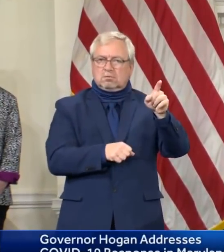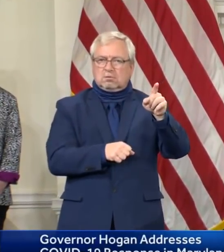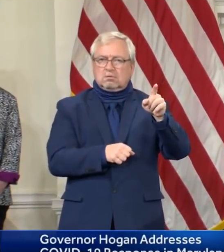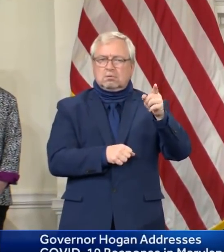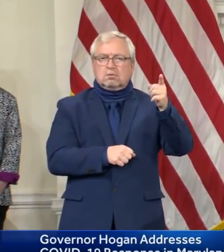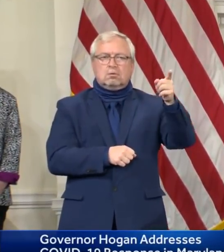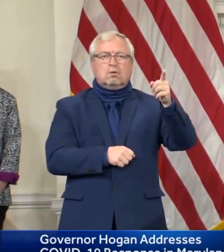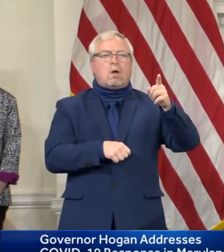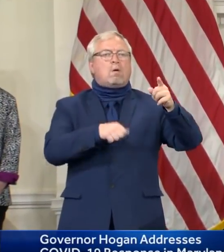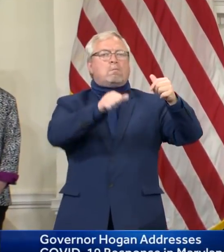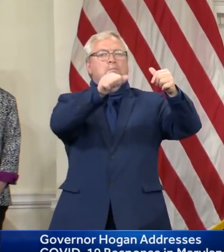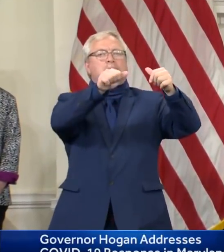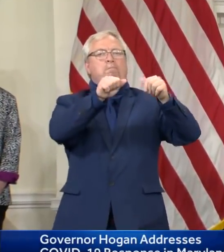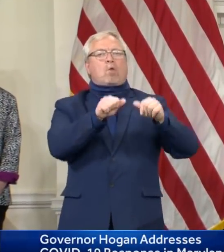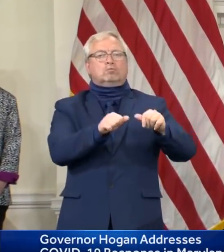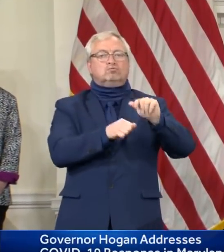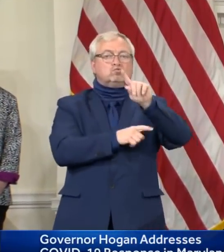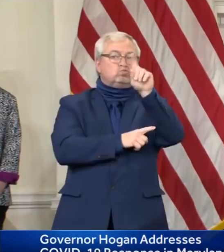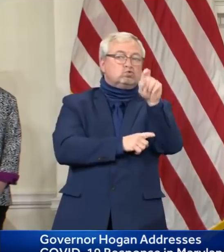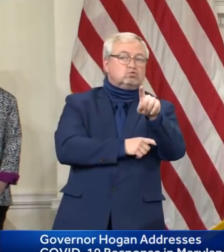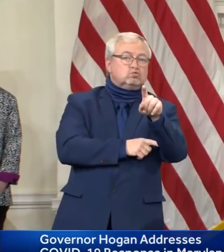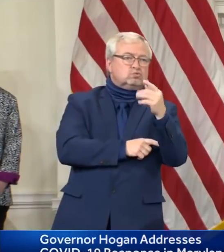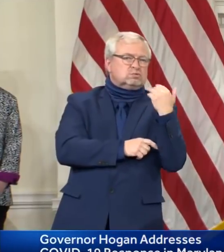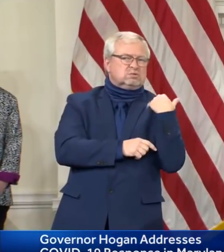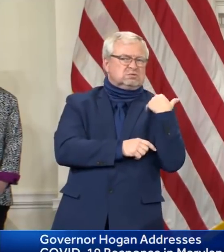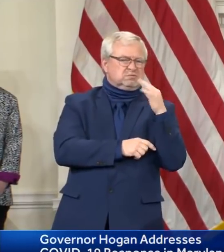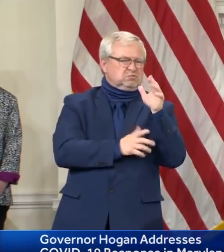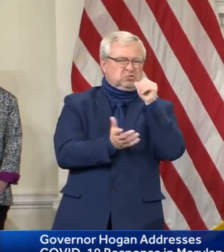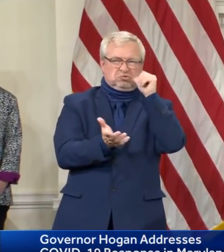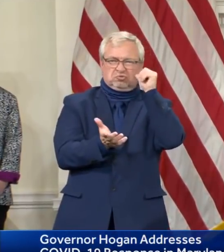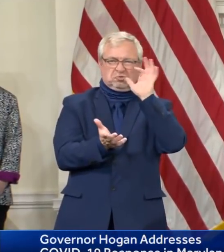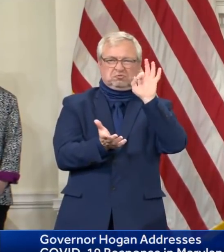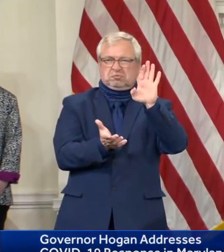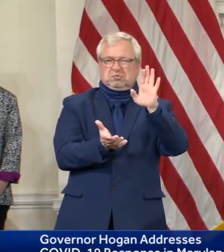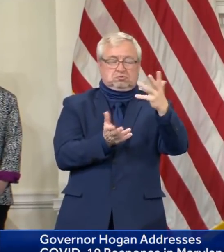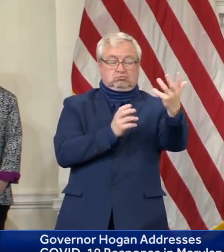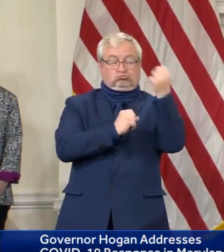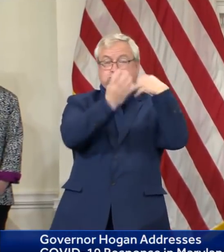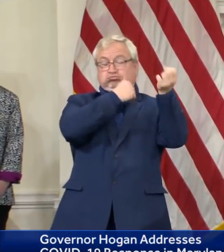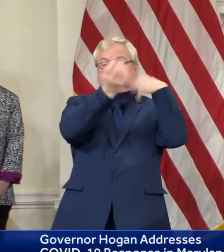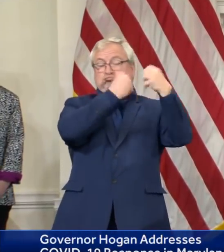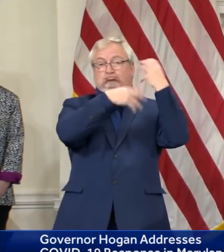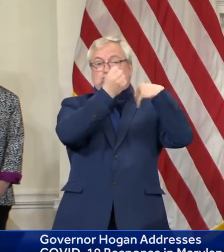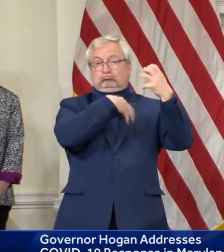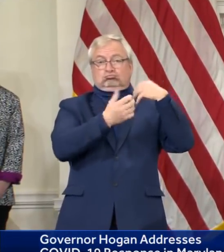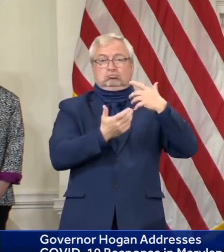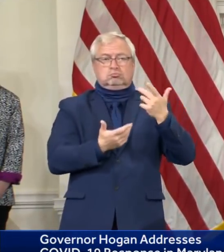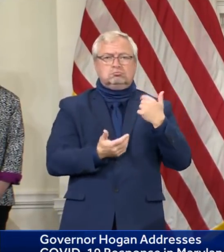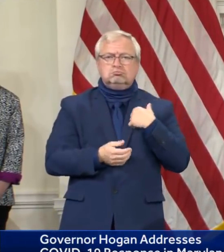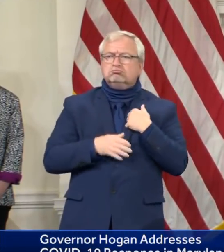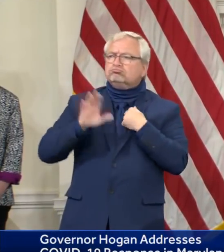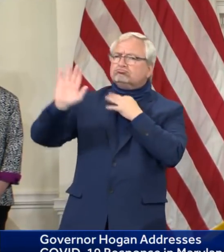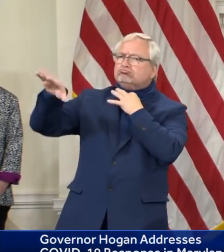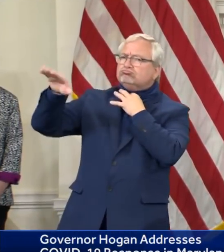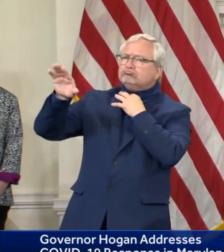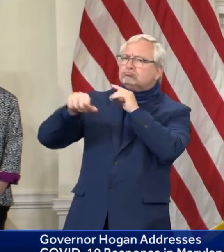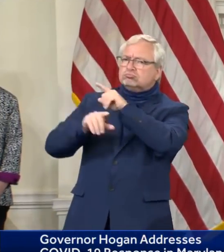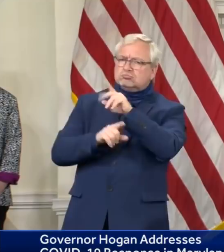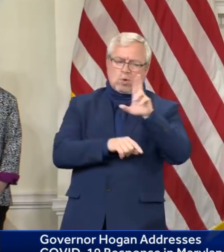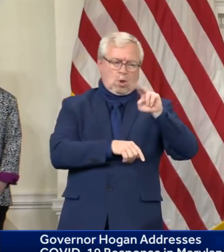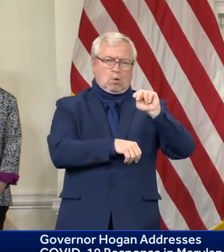WHAT ARE YOU SPECIFICALLY WORKING ON WITH THE UNEMPLOYMENT ISSUE, FACEBOOK POSTS TODAY WERE FLOODED WITH HUNDREDS OF RESPONSES.